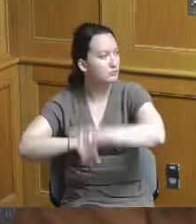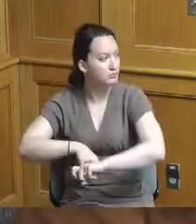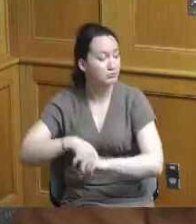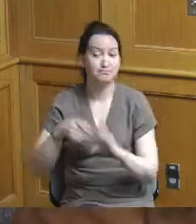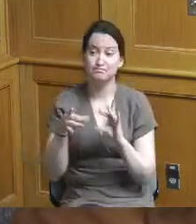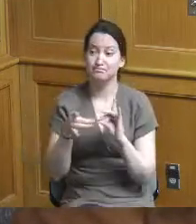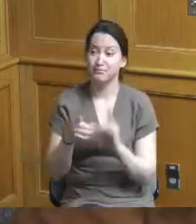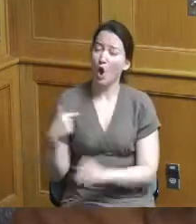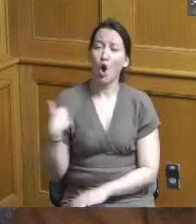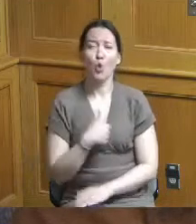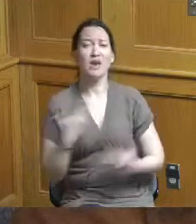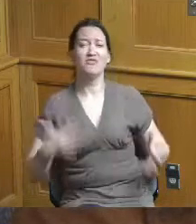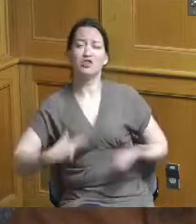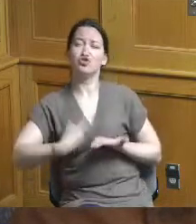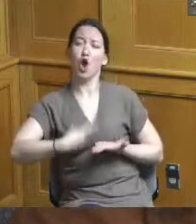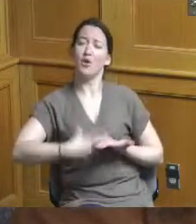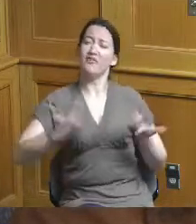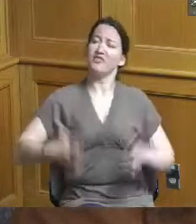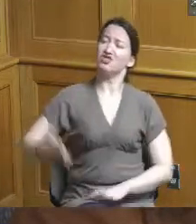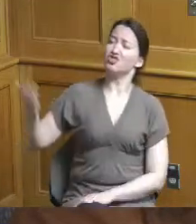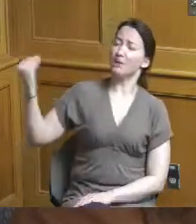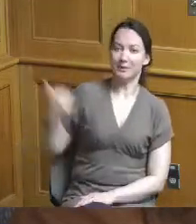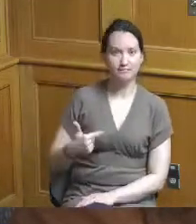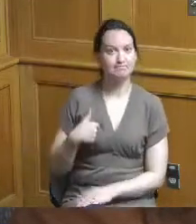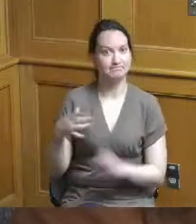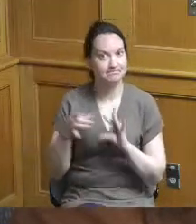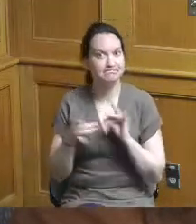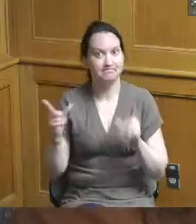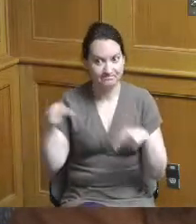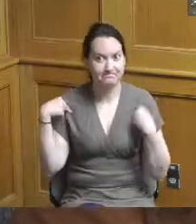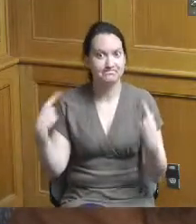when they say well we already talked about this I've been saying this but this is the